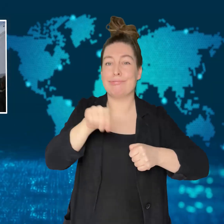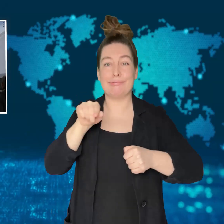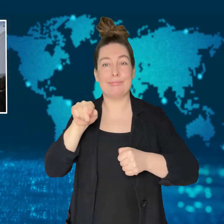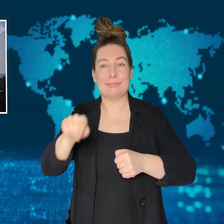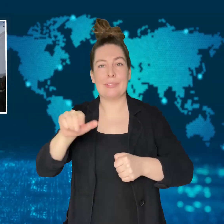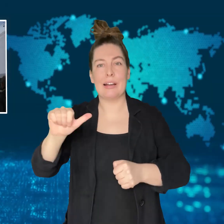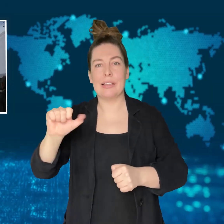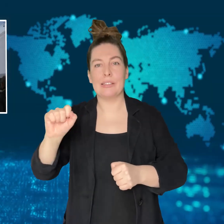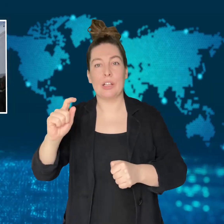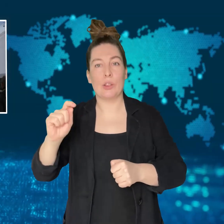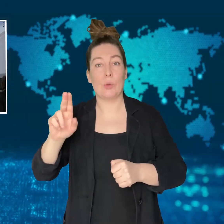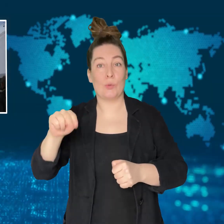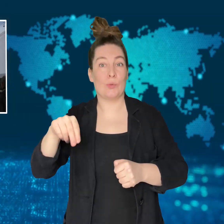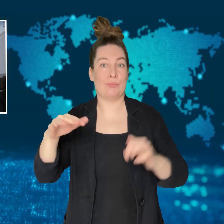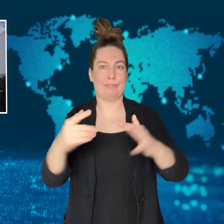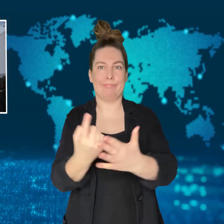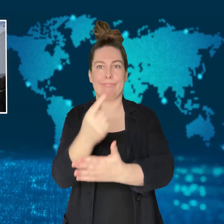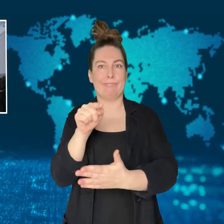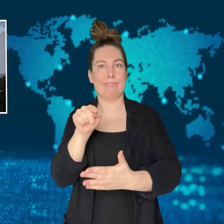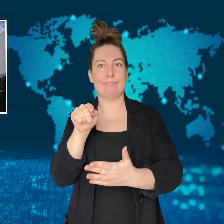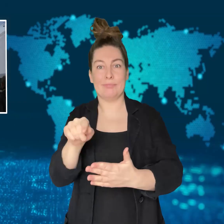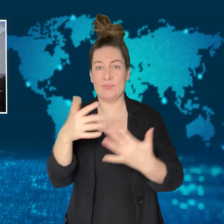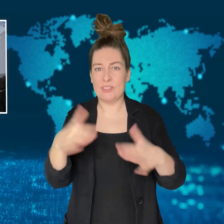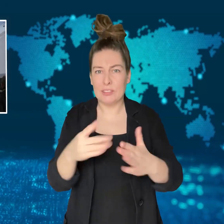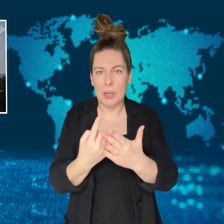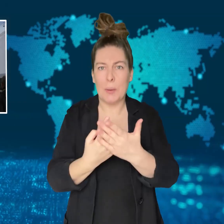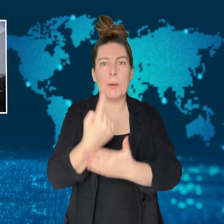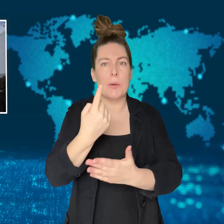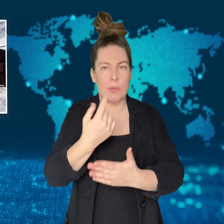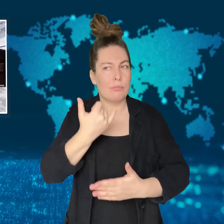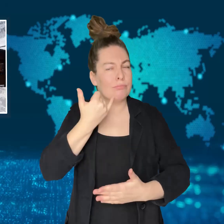help rescue people from the incident,